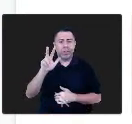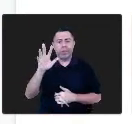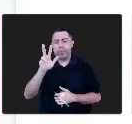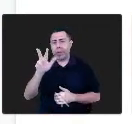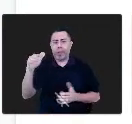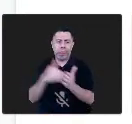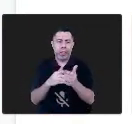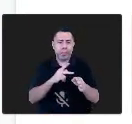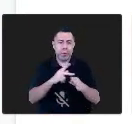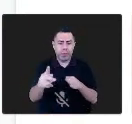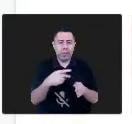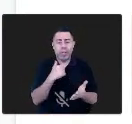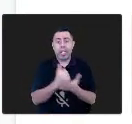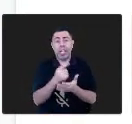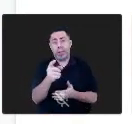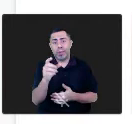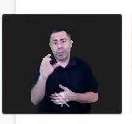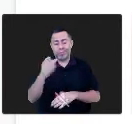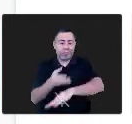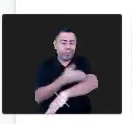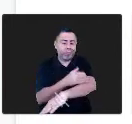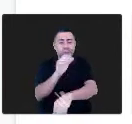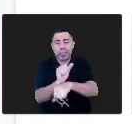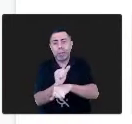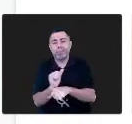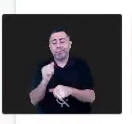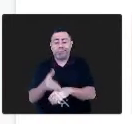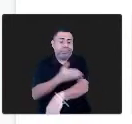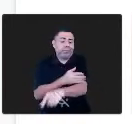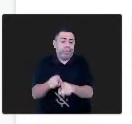or become a better manager or become a better founder you can learn more at higherclub.com